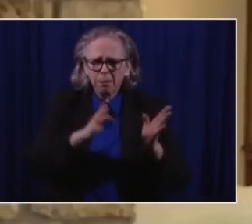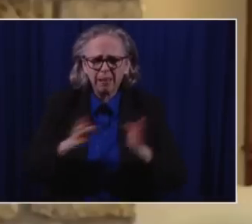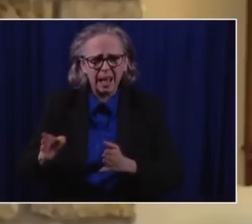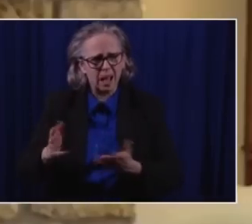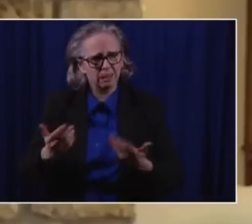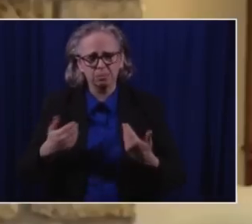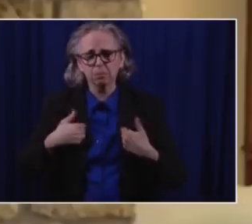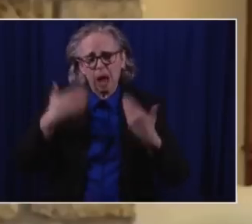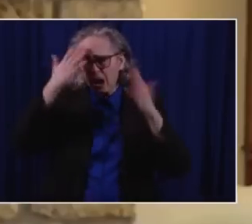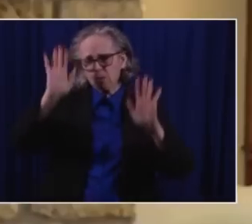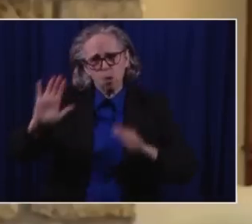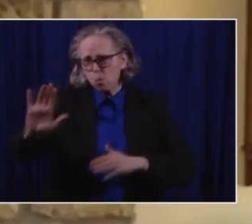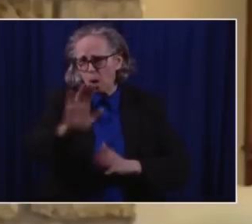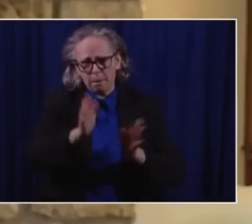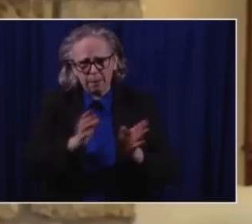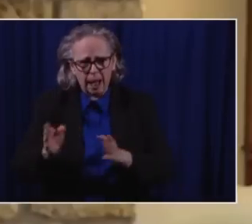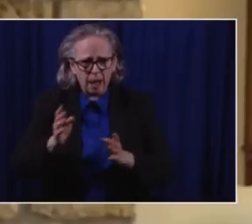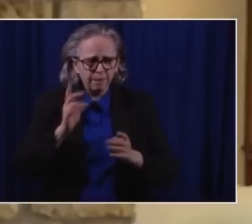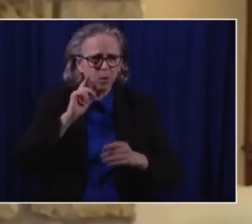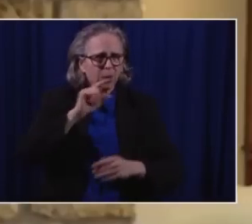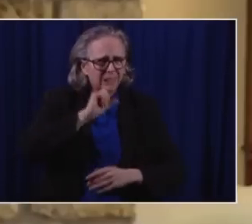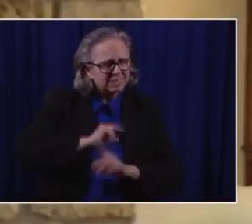ask any of you want to jump in here. We don't know frankly